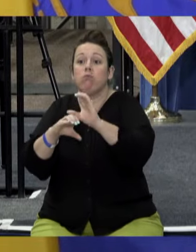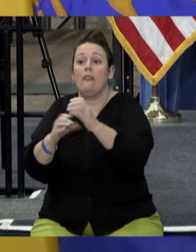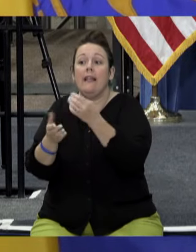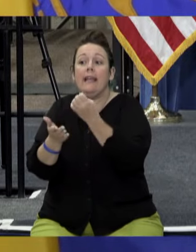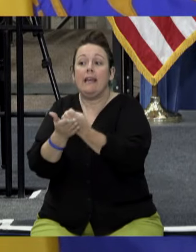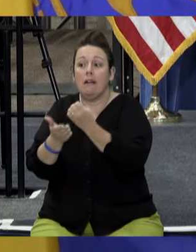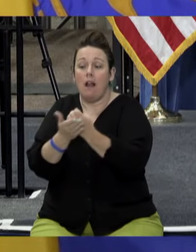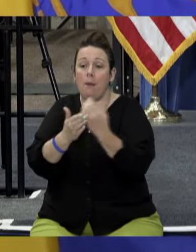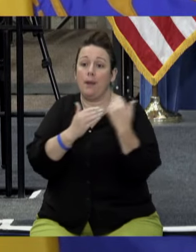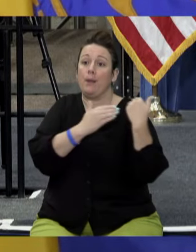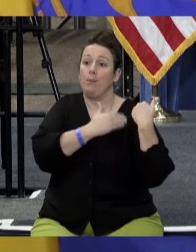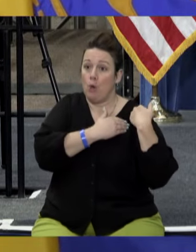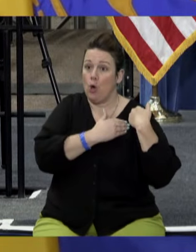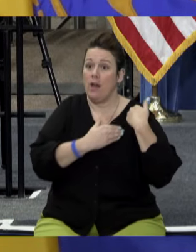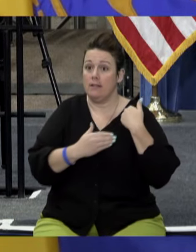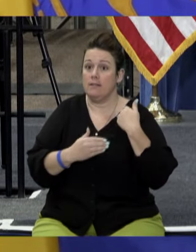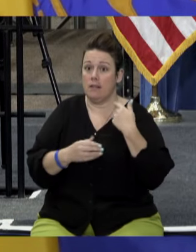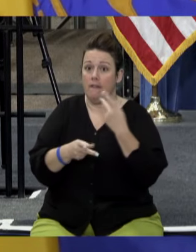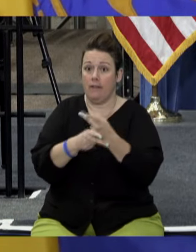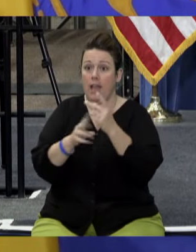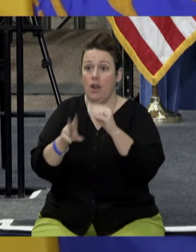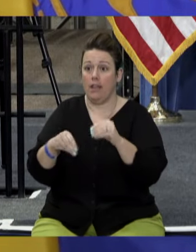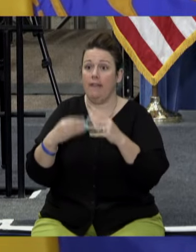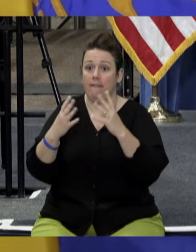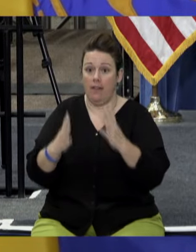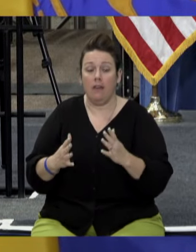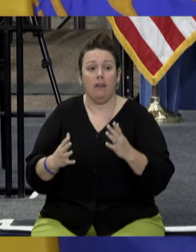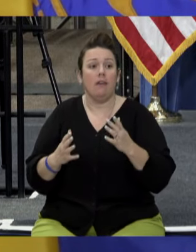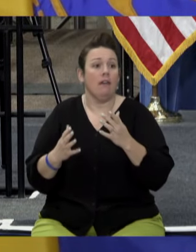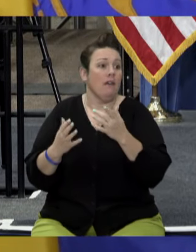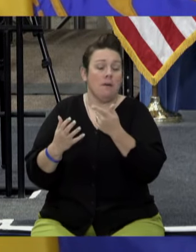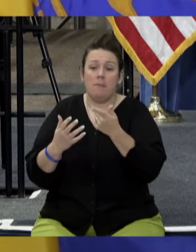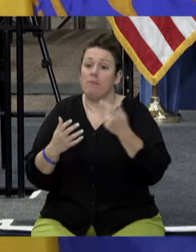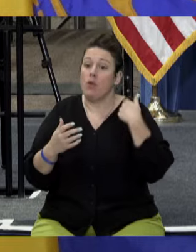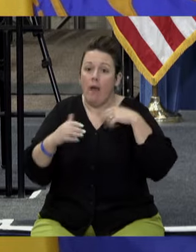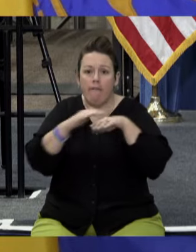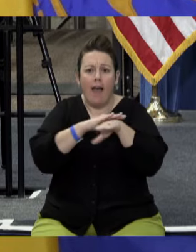burdens of caregiving. So you could have access to a home health aid,